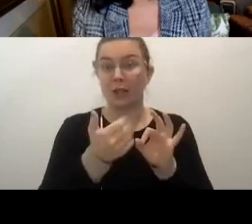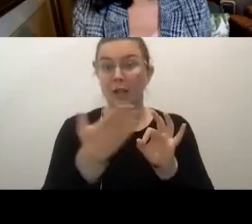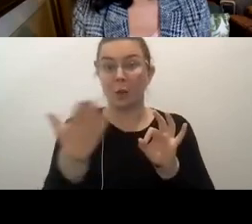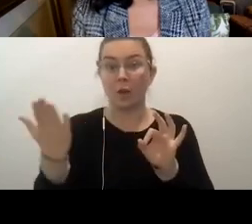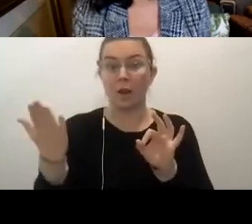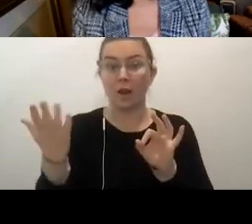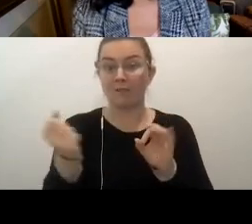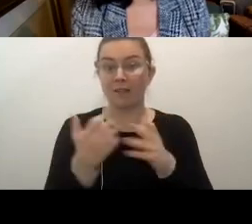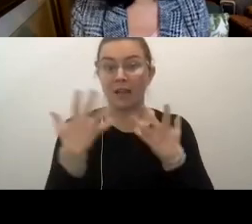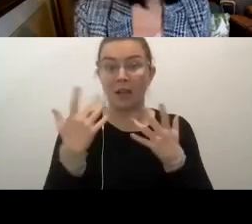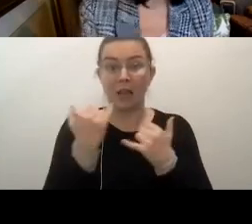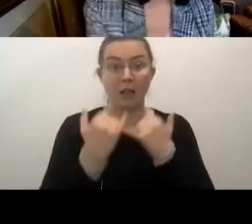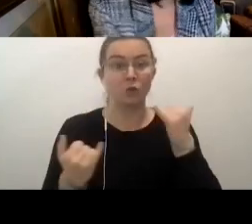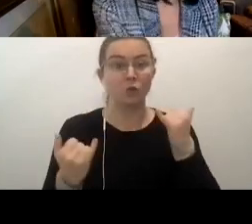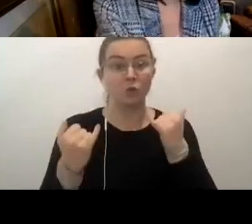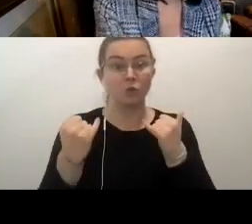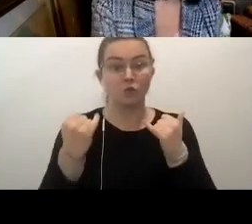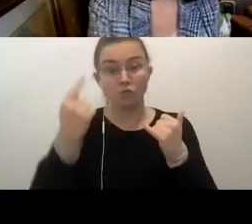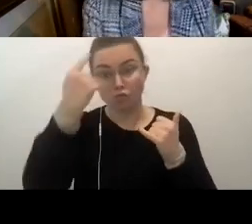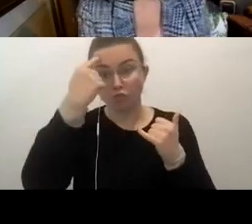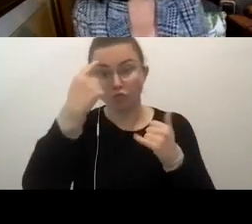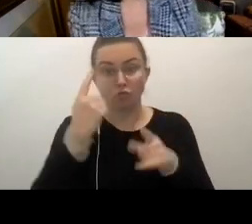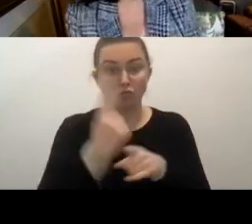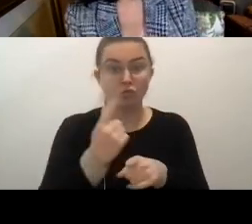have any last thoughts?